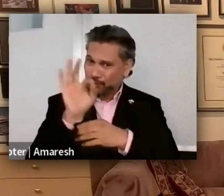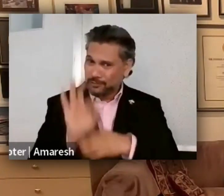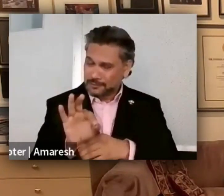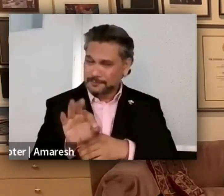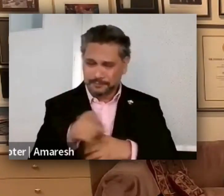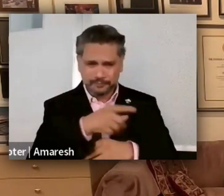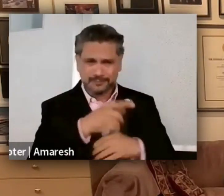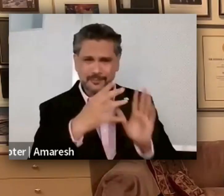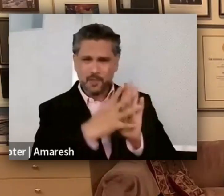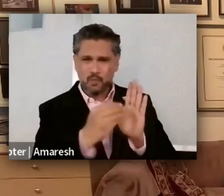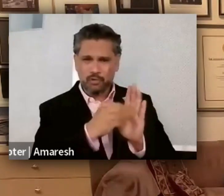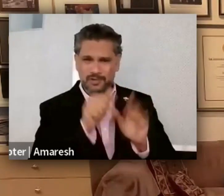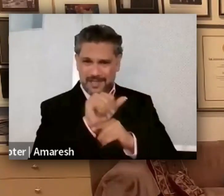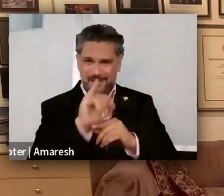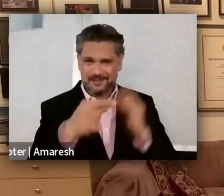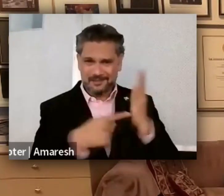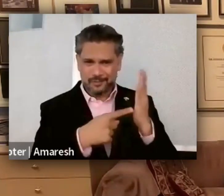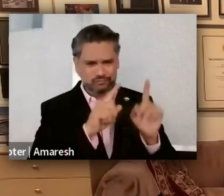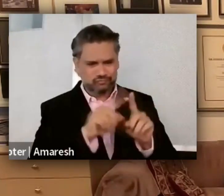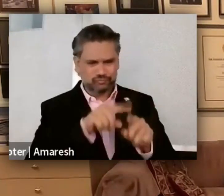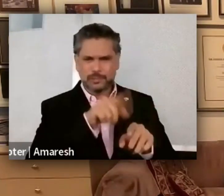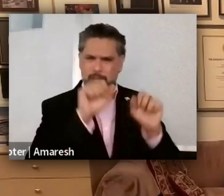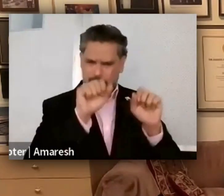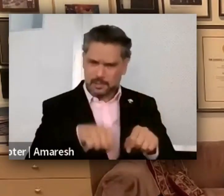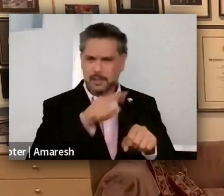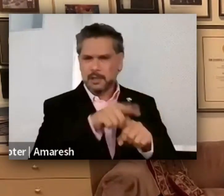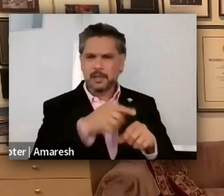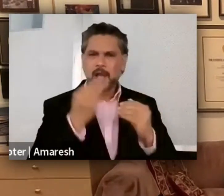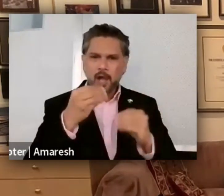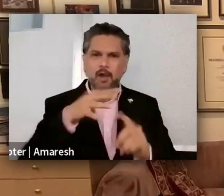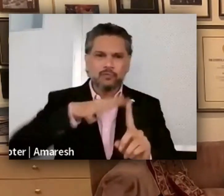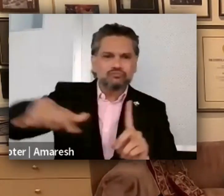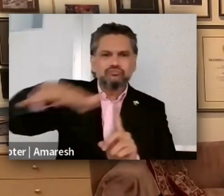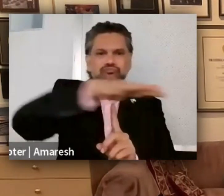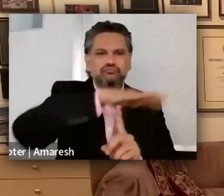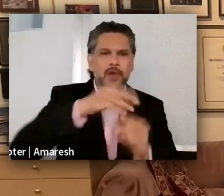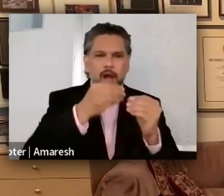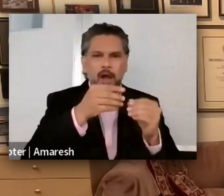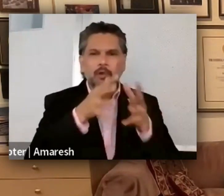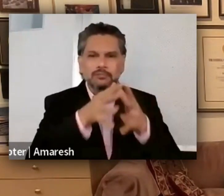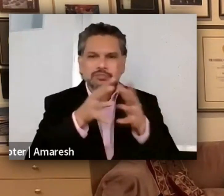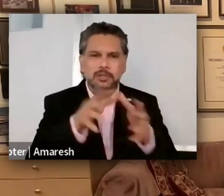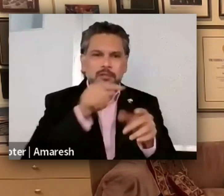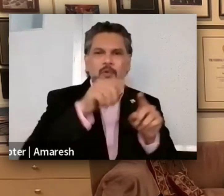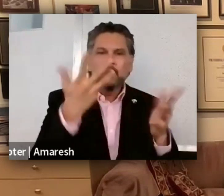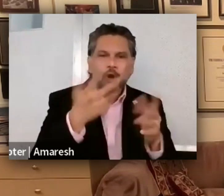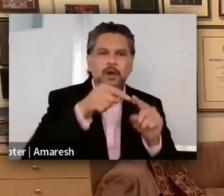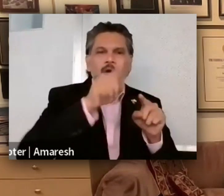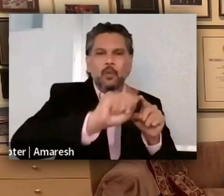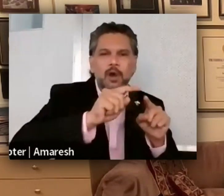Most of the models are good at describing the physical scene, and maybe even saying what it